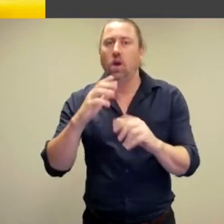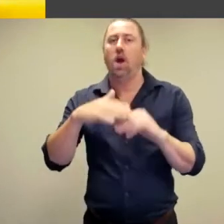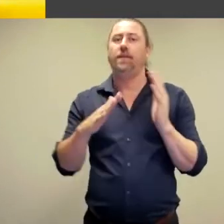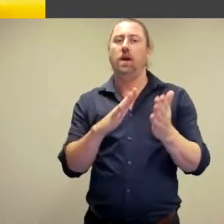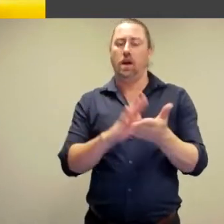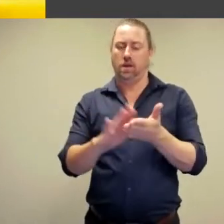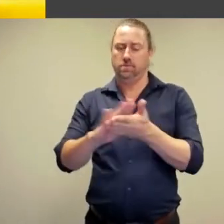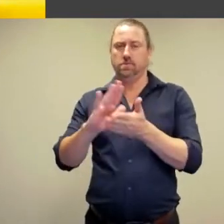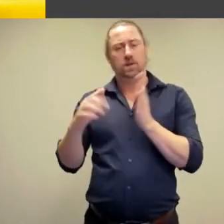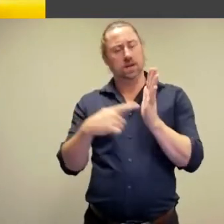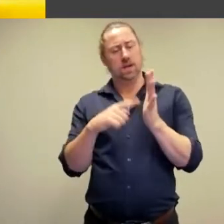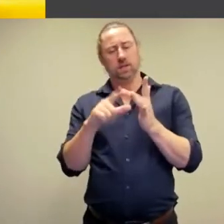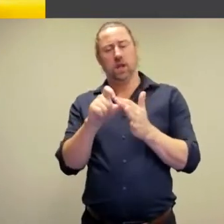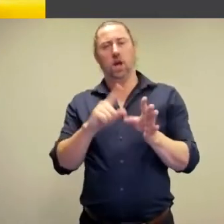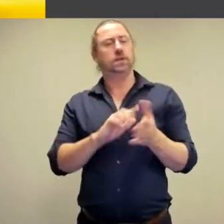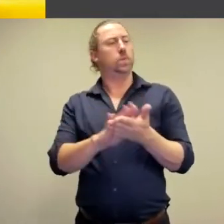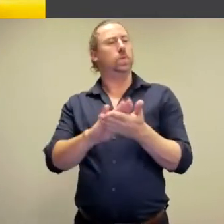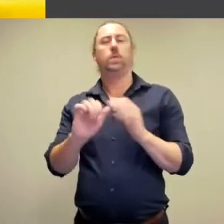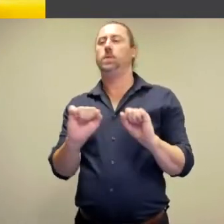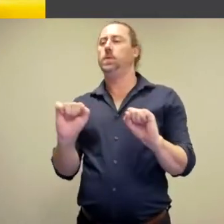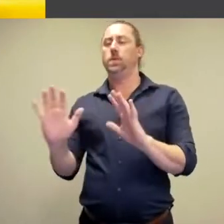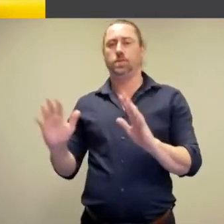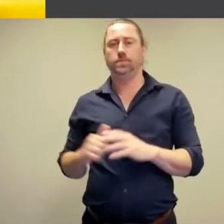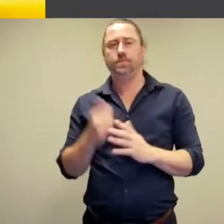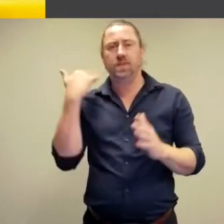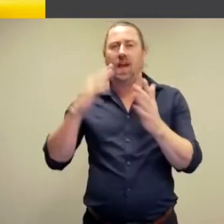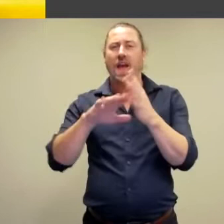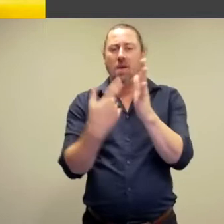up. We saw this recently with Marie